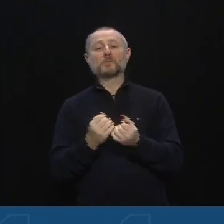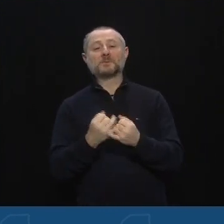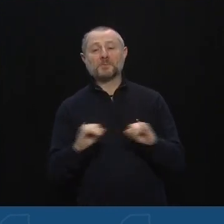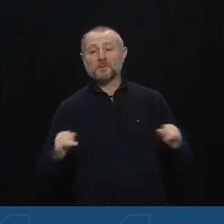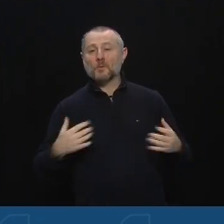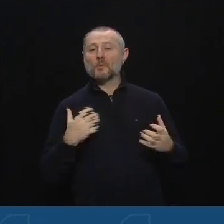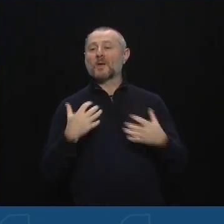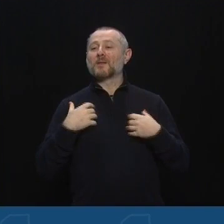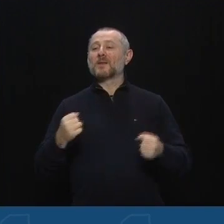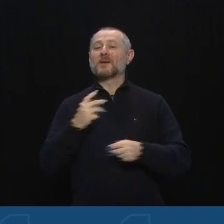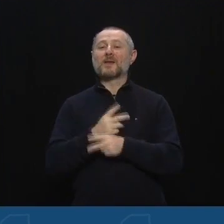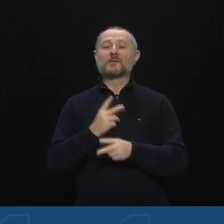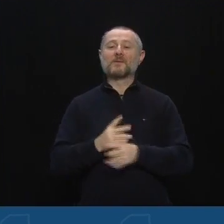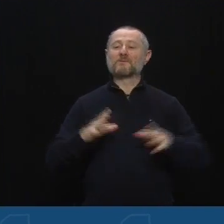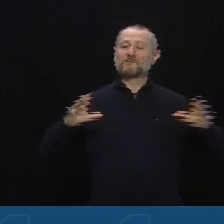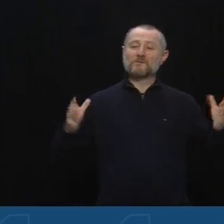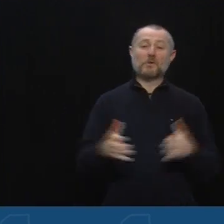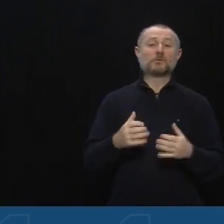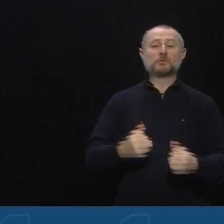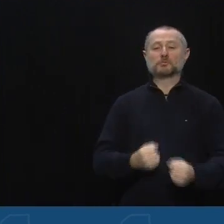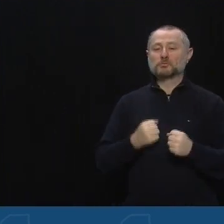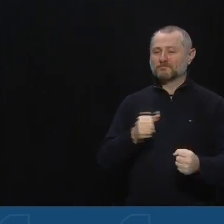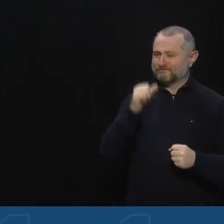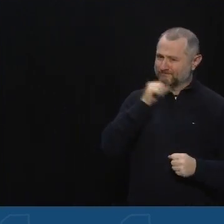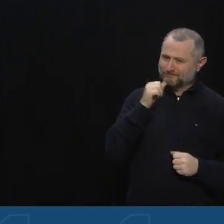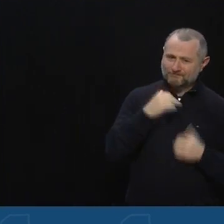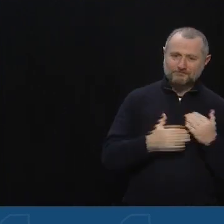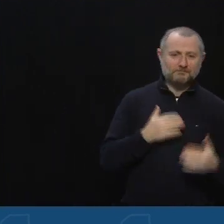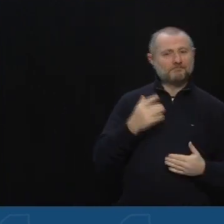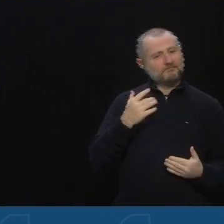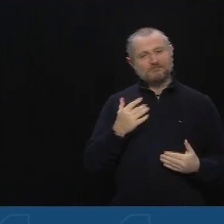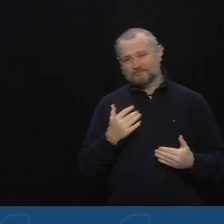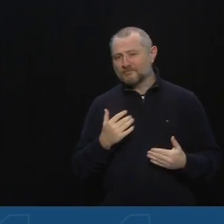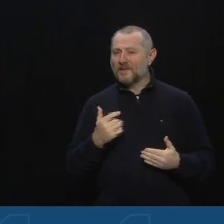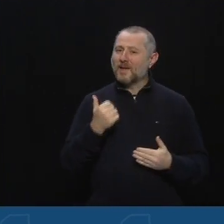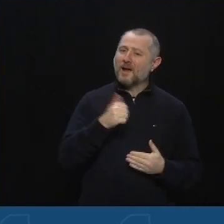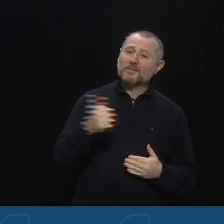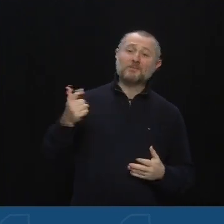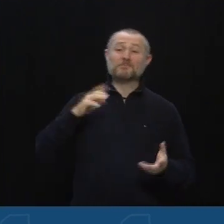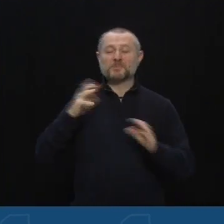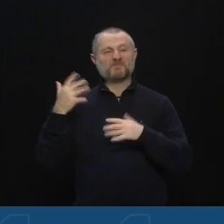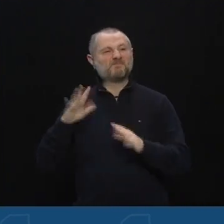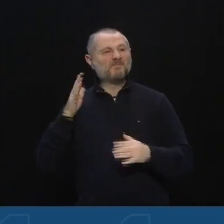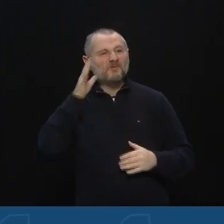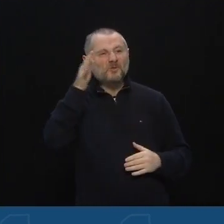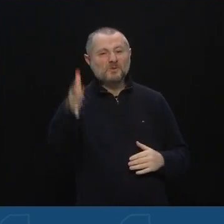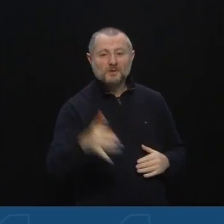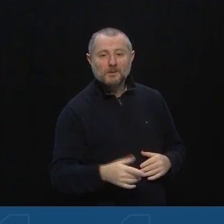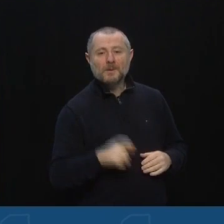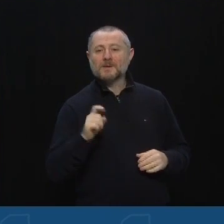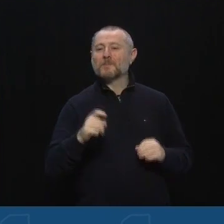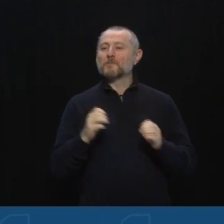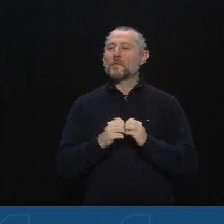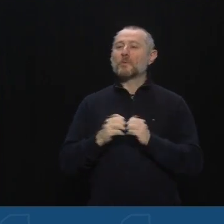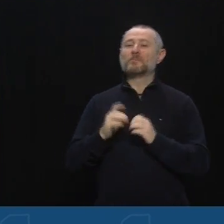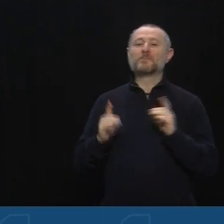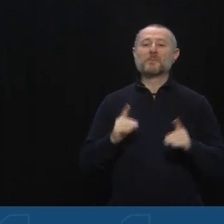TODAY. WE HOPE TO BE MORE INDEPENDENT NEXT TIME BECAUSE WE'RE OING TO REBUILD THIS WORK FORCE, MAKE IT